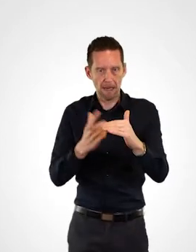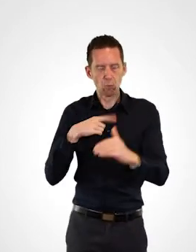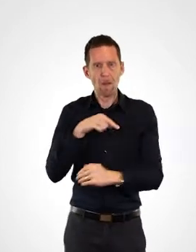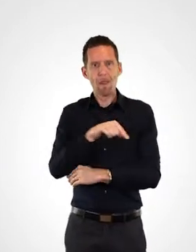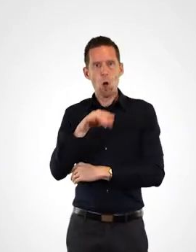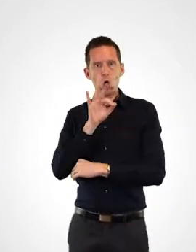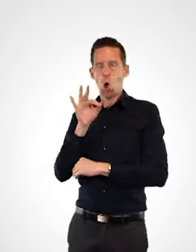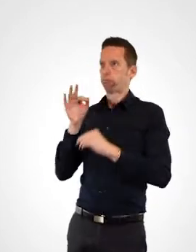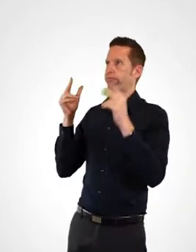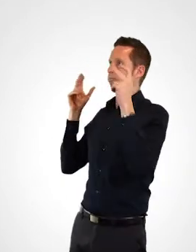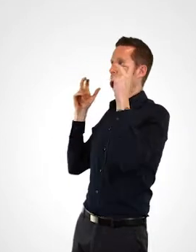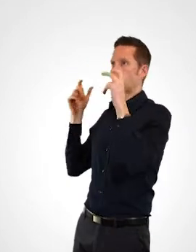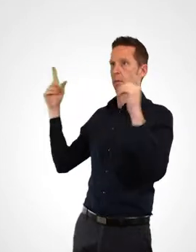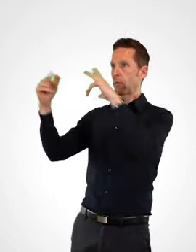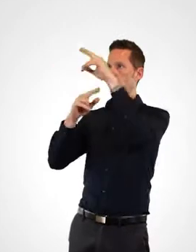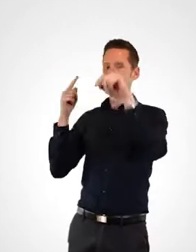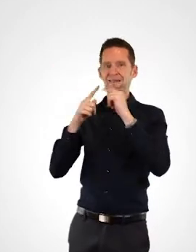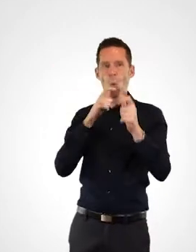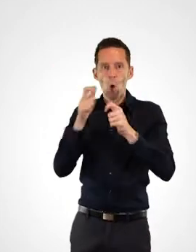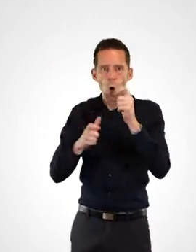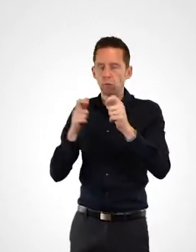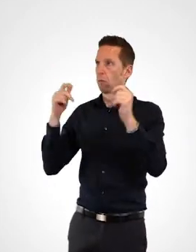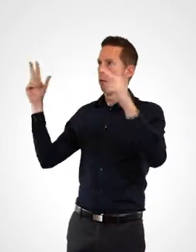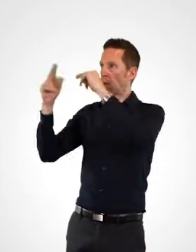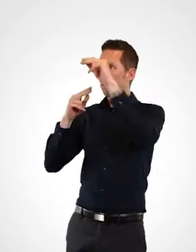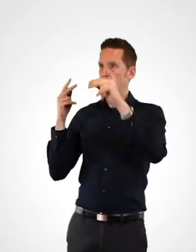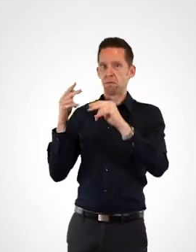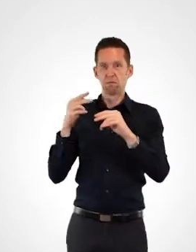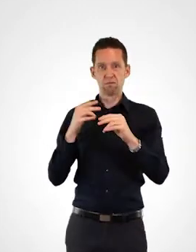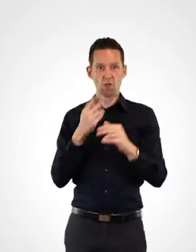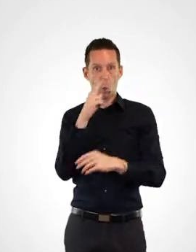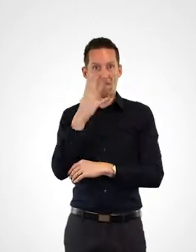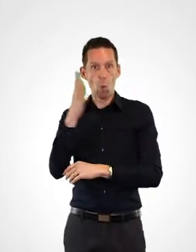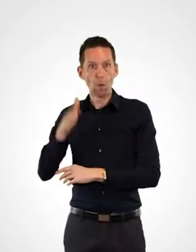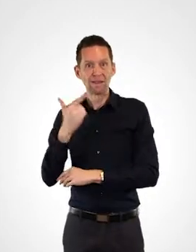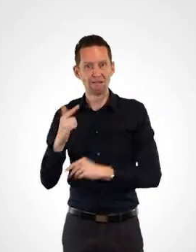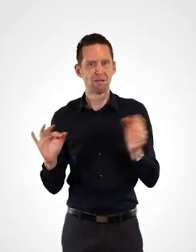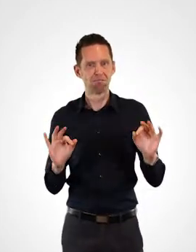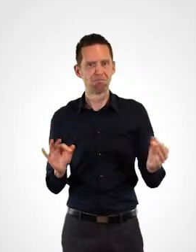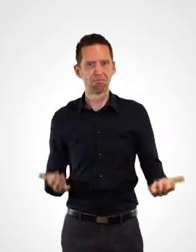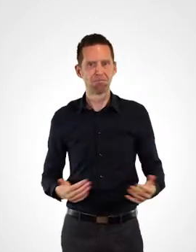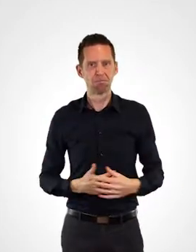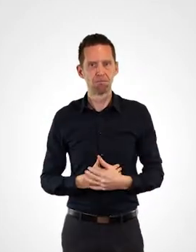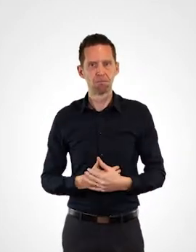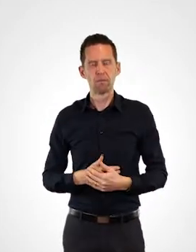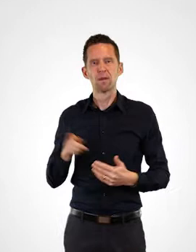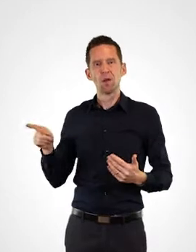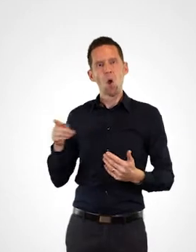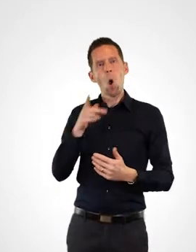because they're not hearing everything that everyone says all their waking hours.